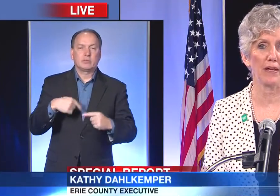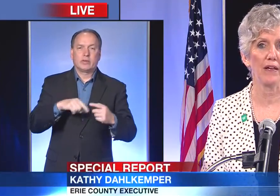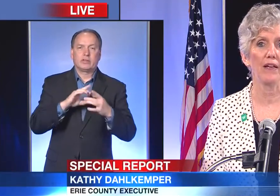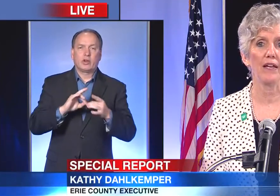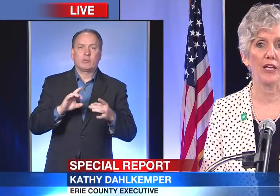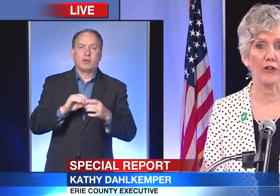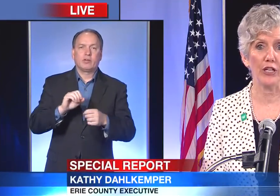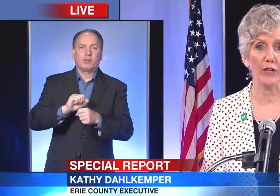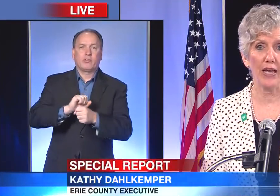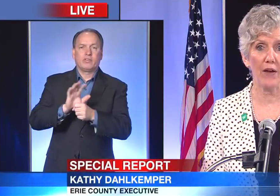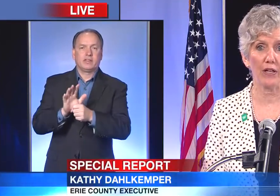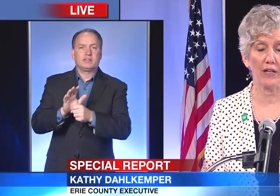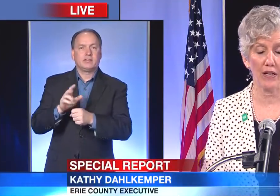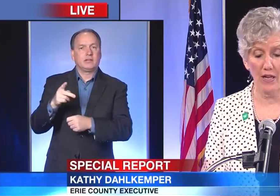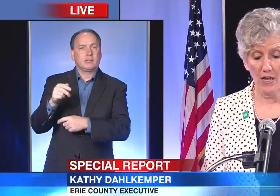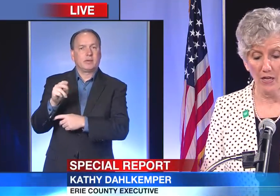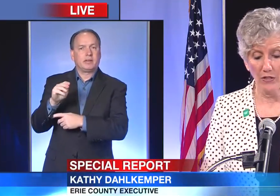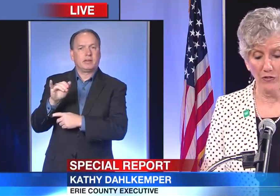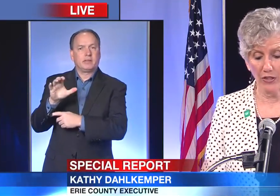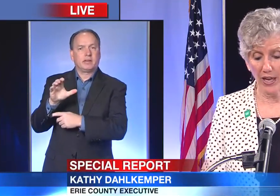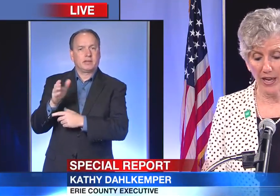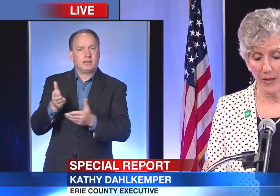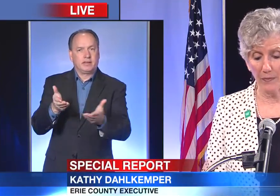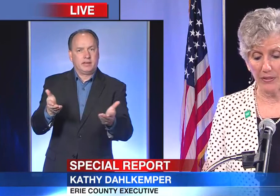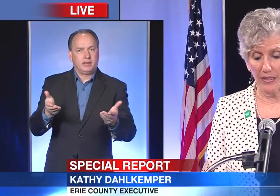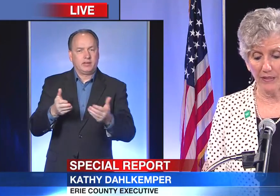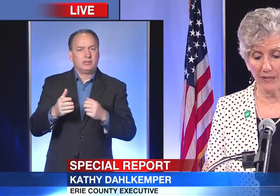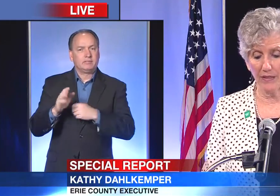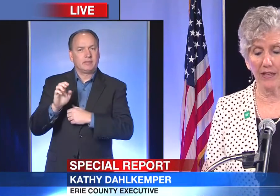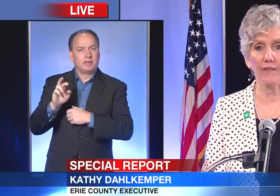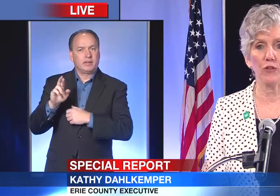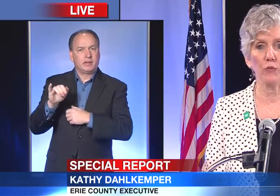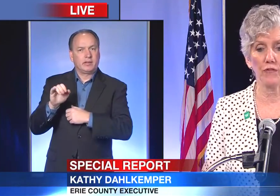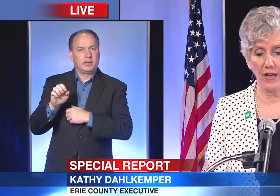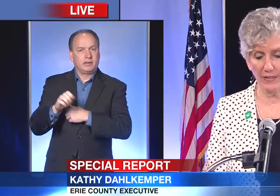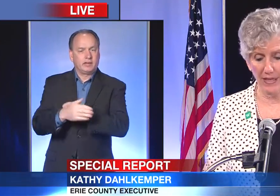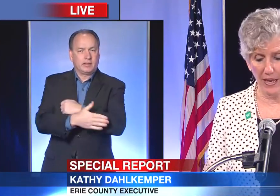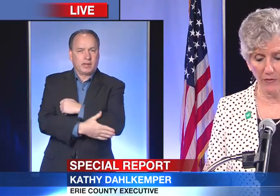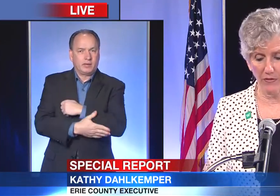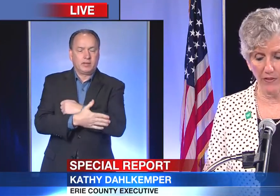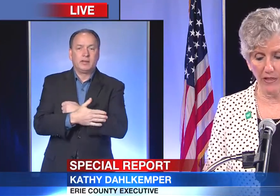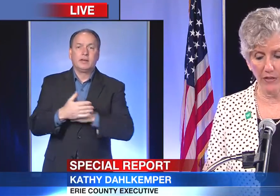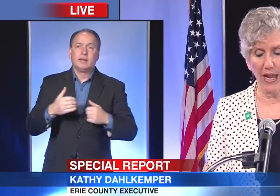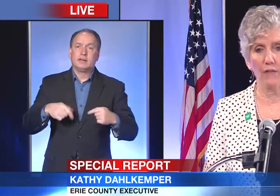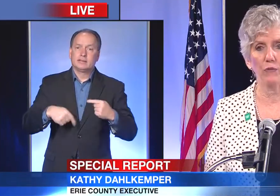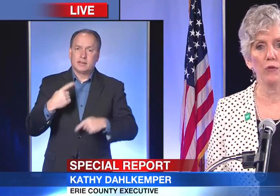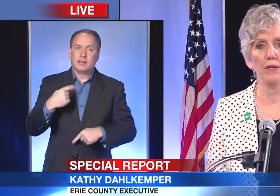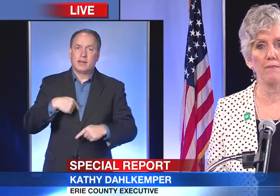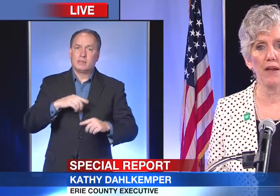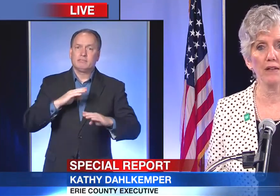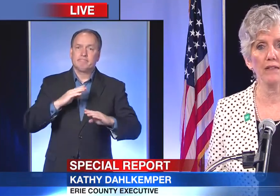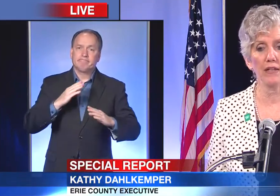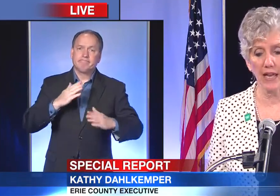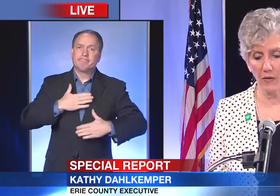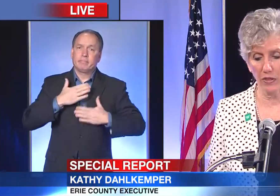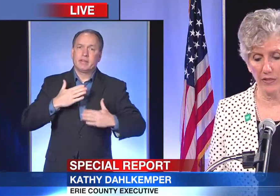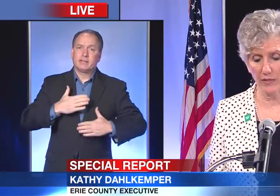GOOD AFTERNOON, AND THANK YOU FOR JOINING ME HERE THIS AFTERNOON AS WE TALK ABOUT THE COVID-19 PANDEMIC HERE IN ERIE COUNTY. SO TODAY I AM PLEASED THAT